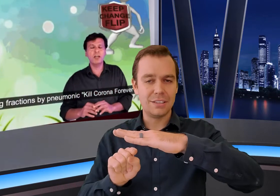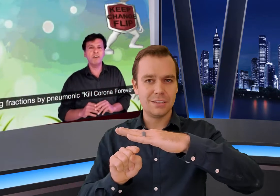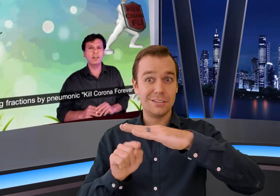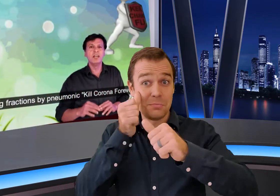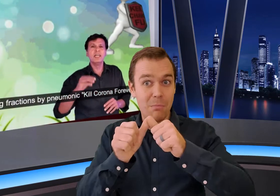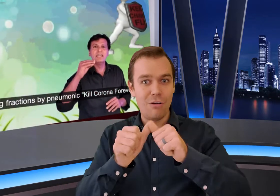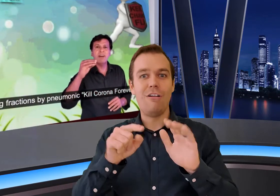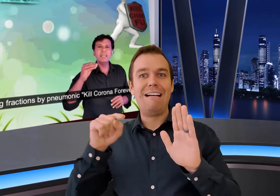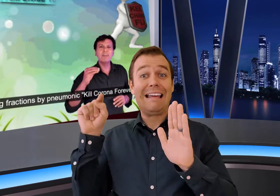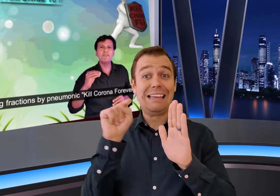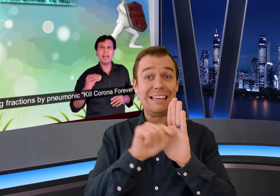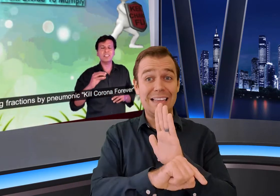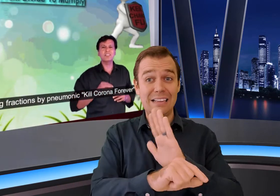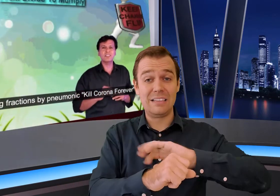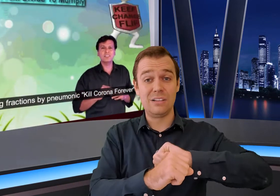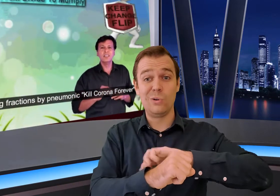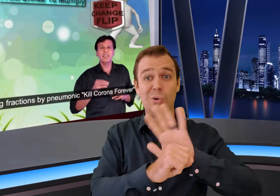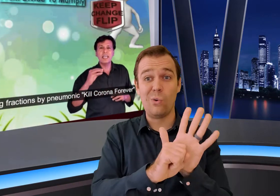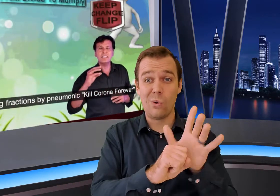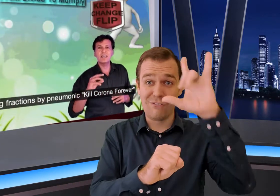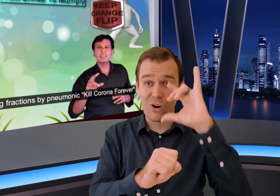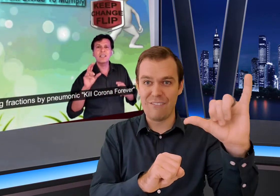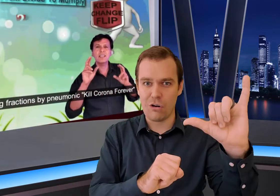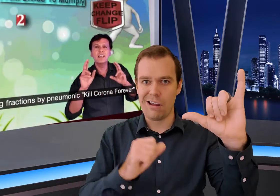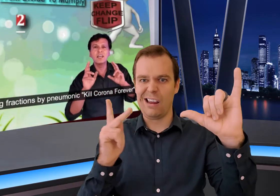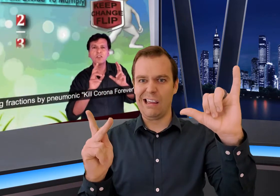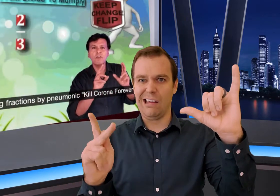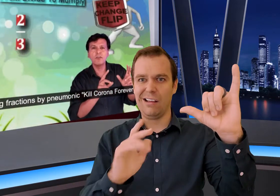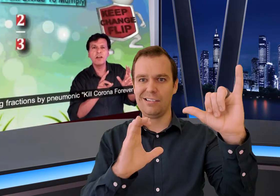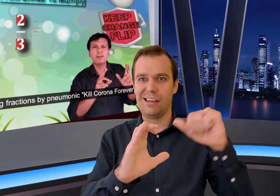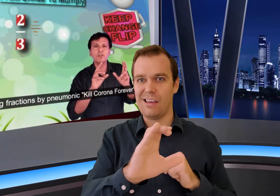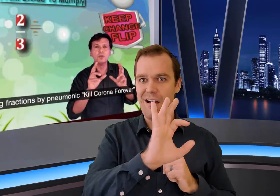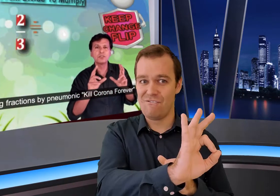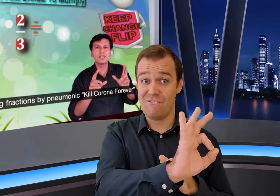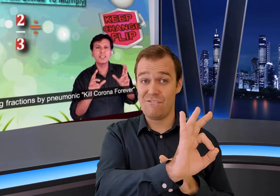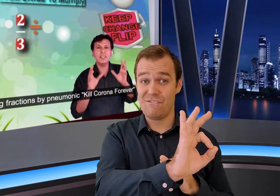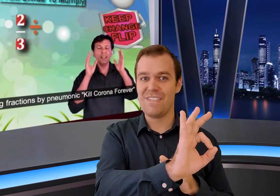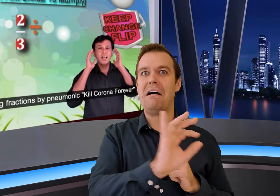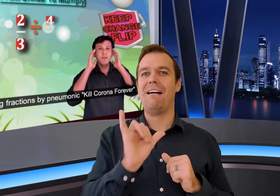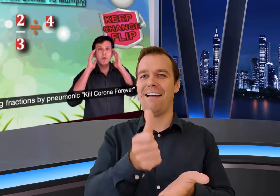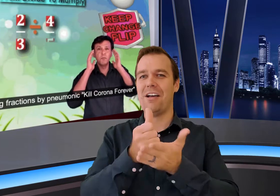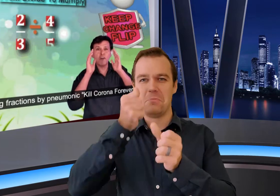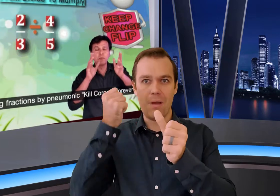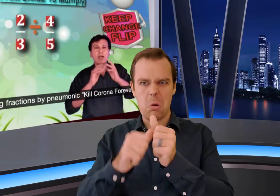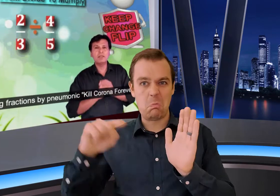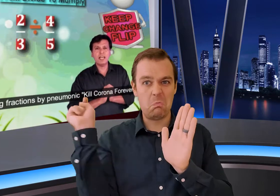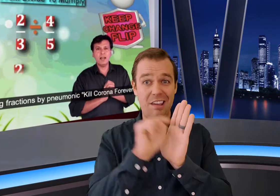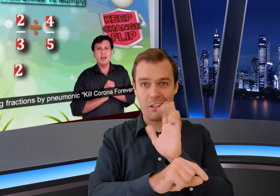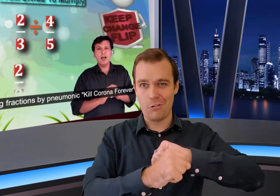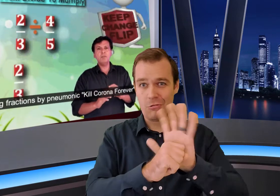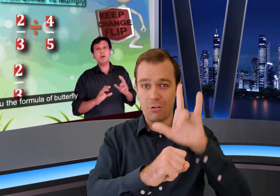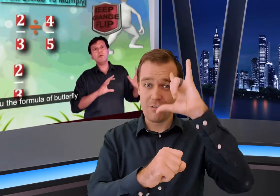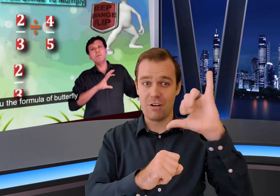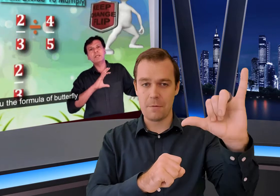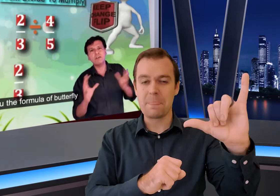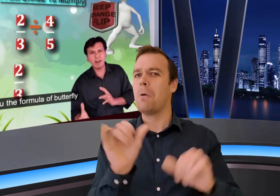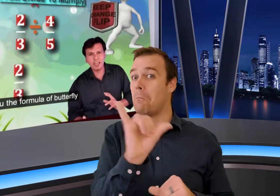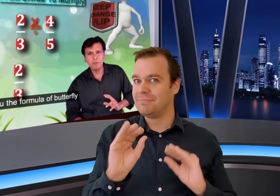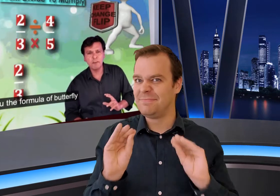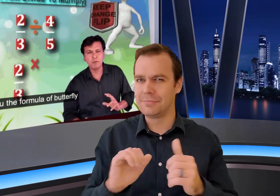We have taught the method of Dividing fractions by pneumonic "Kill Corona Forever"